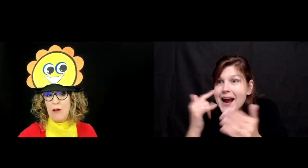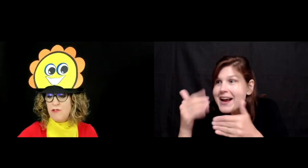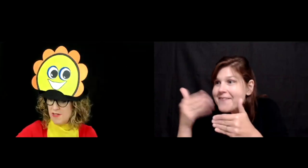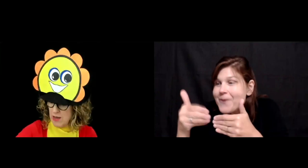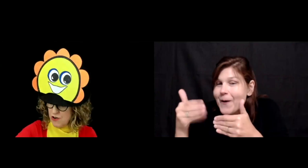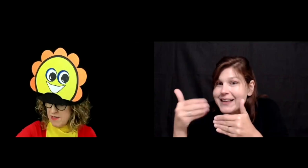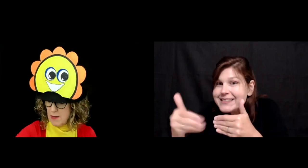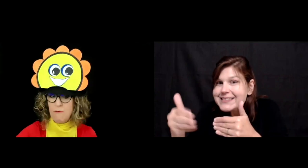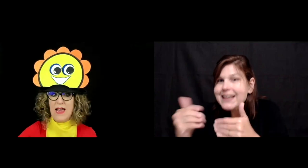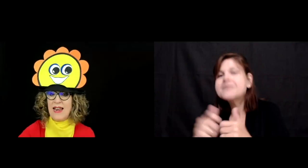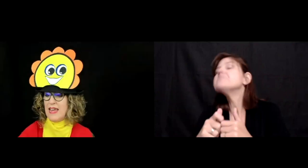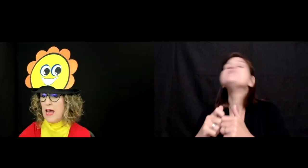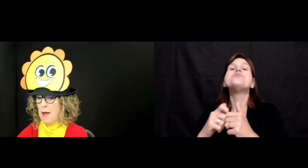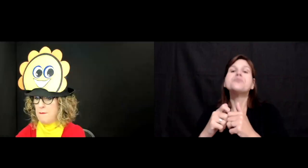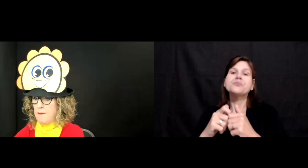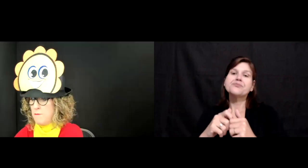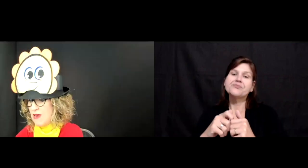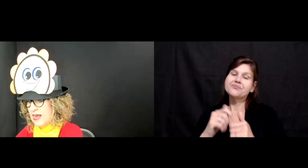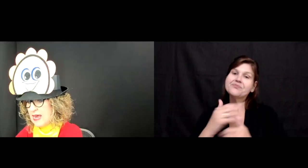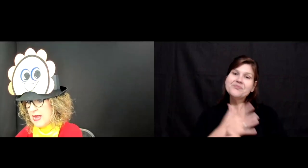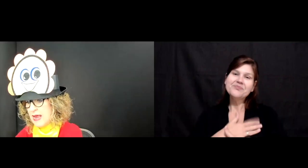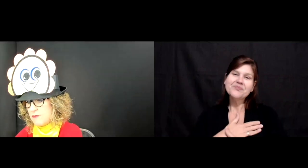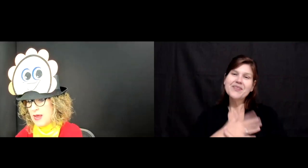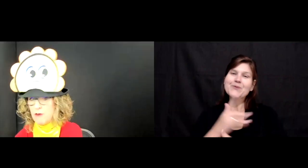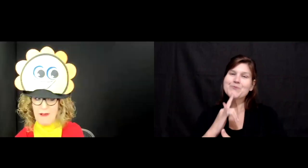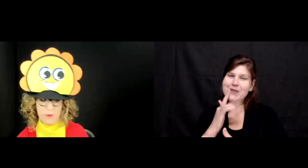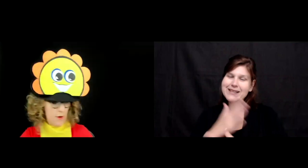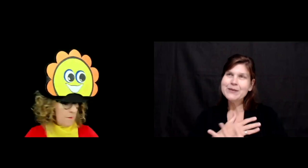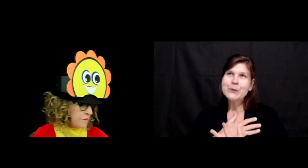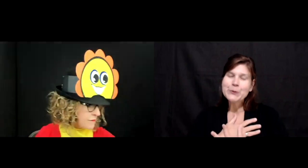Yeah, just really, really incredible.